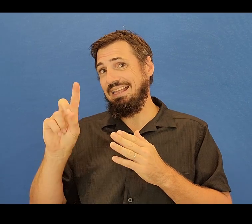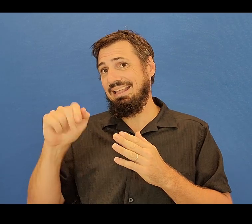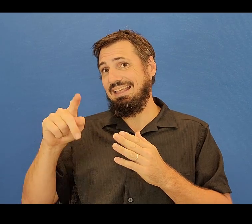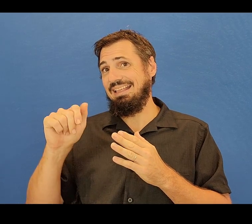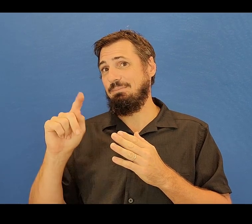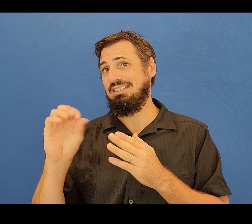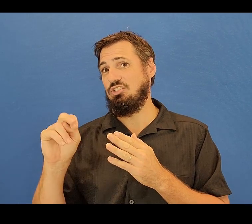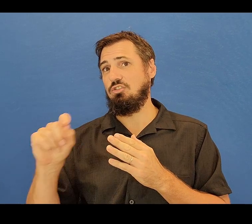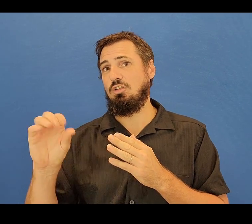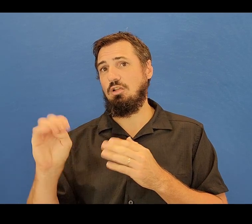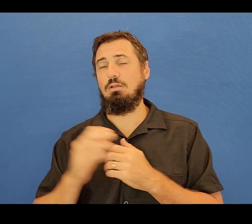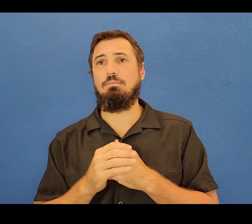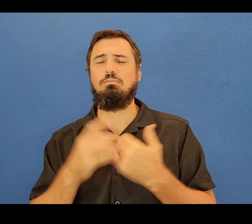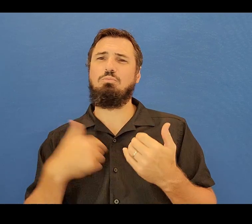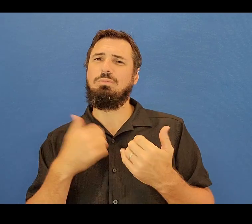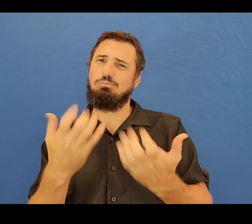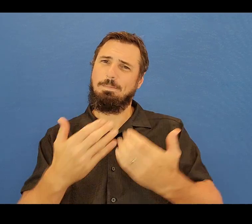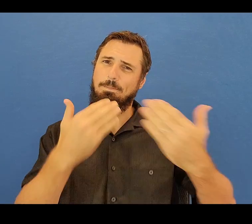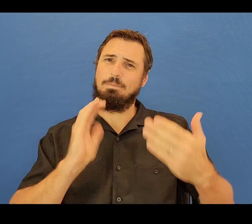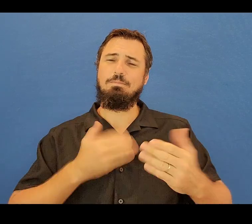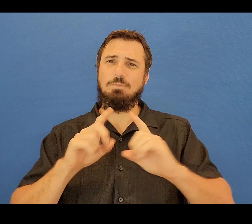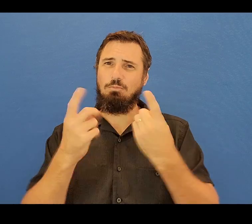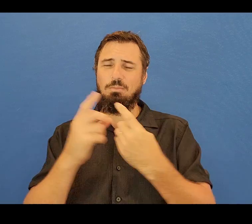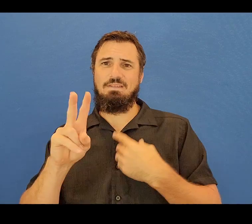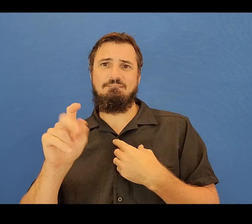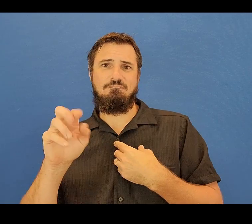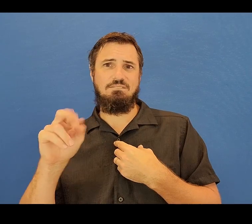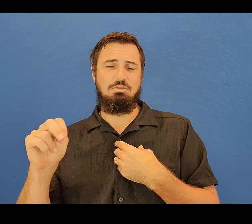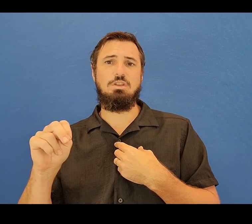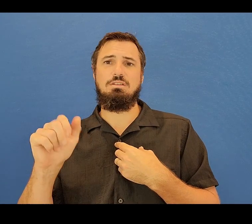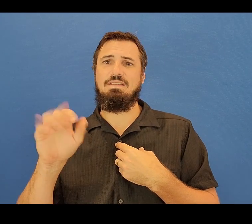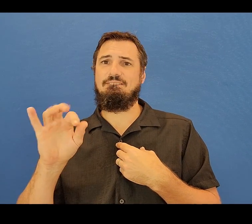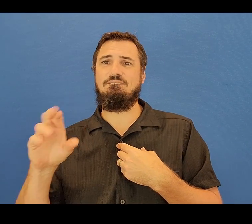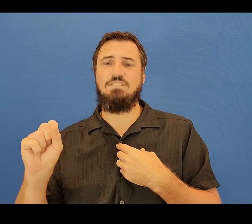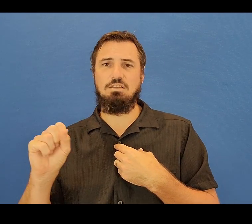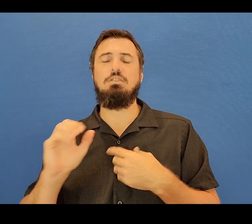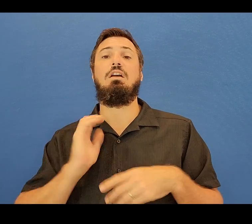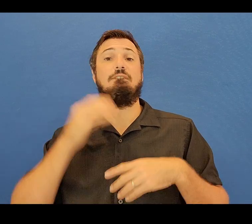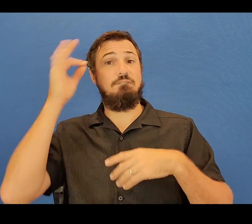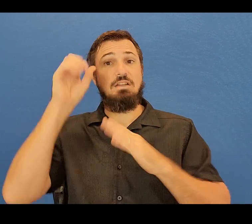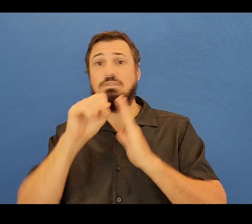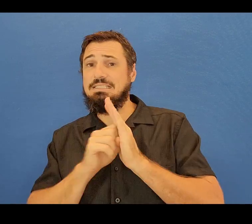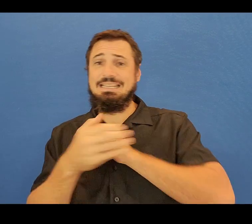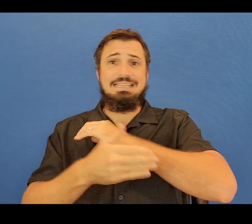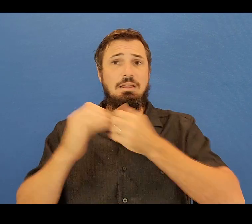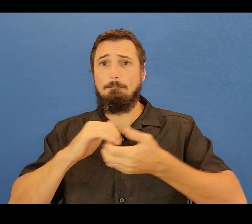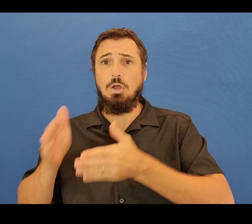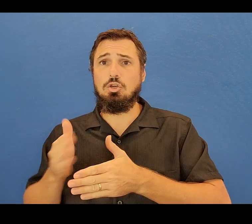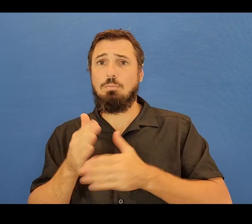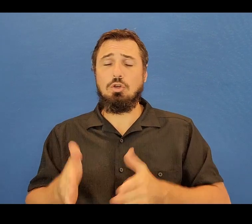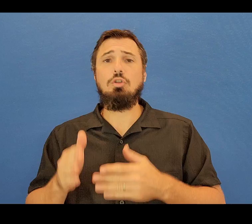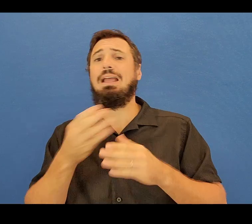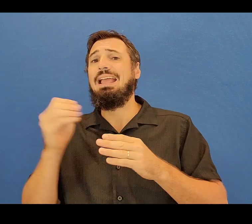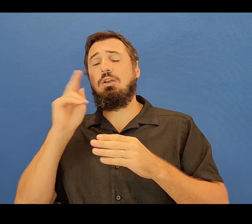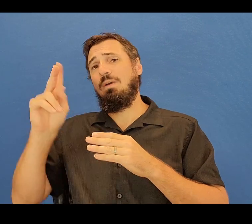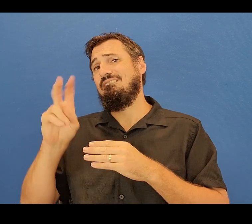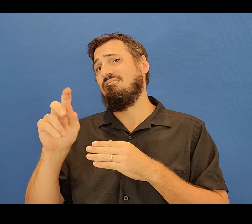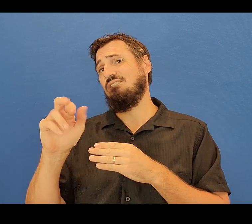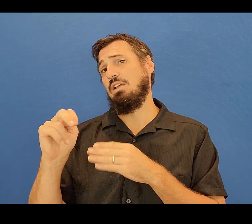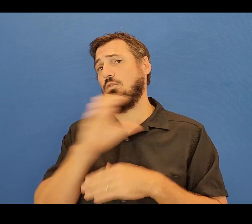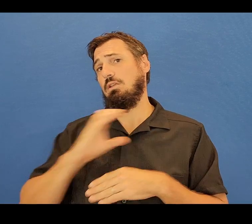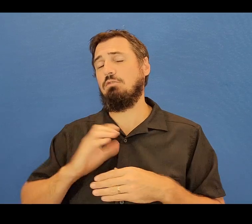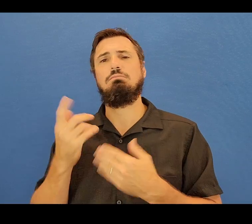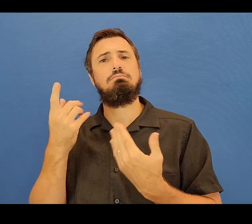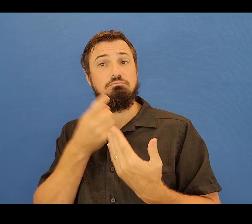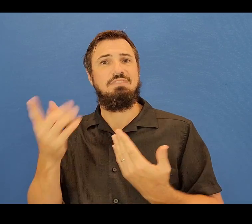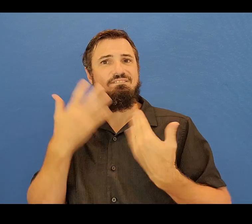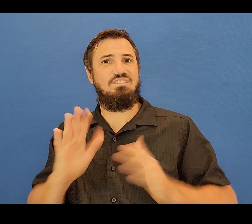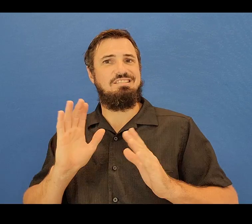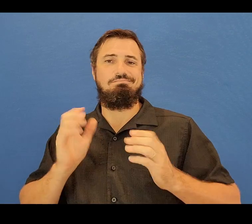We’d like to extend our appreciation to the Department of Veterans Affairs, our federal, state, and county partners, along with the Kaua‘i Veterans Council, for completing the expansion of the